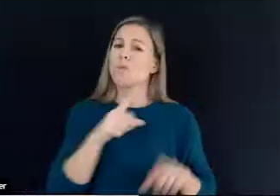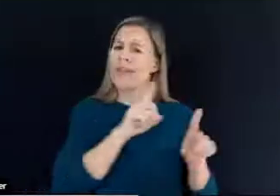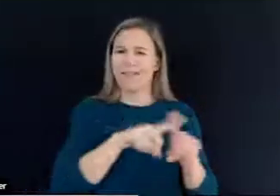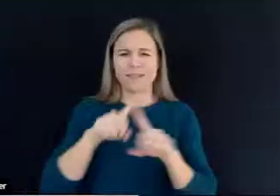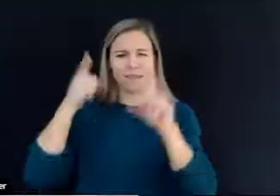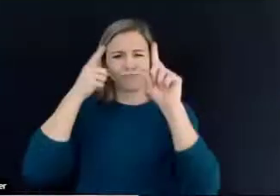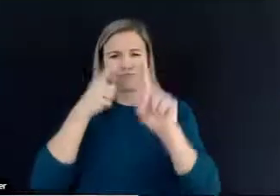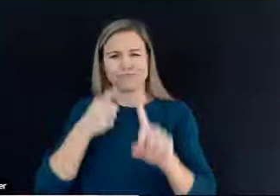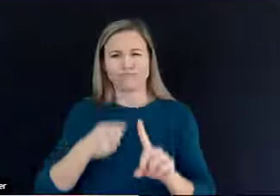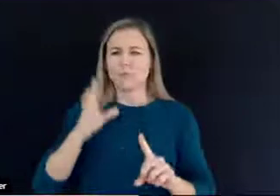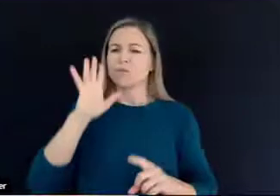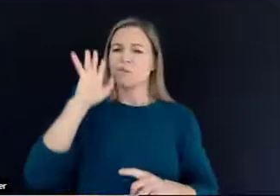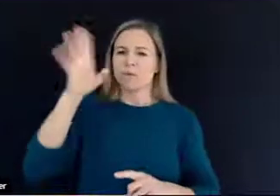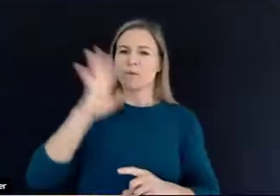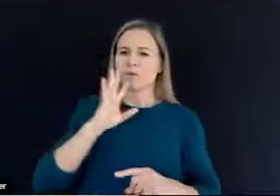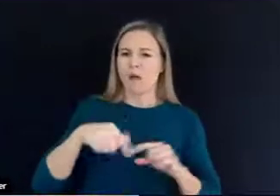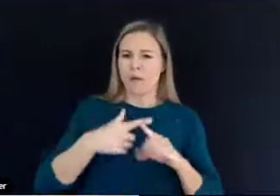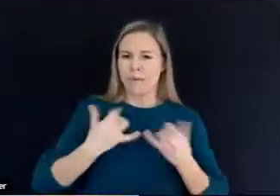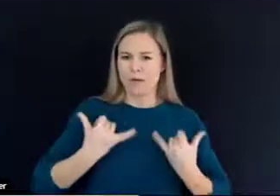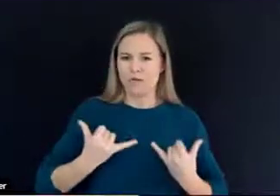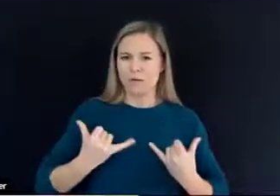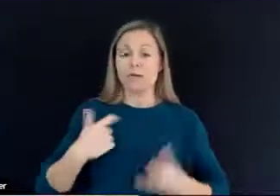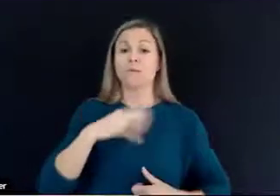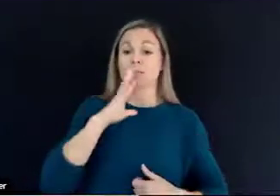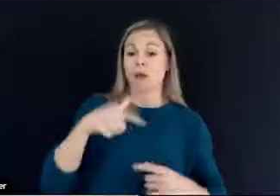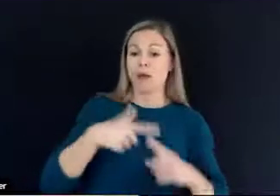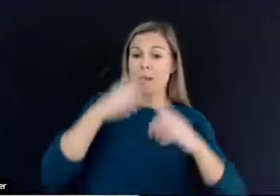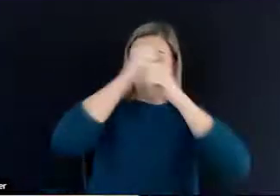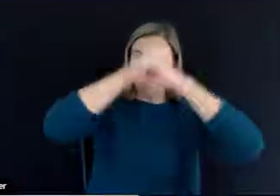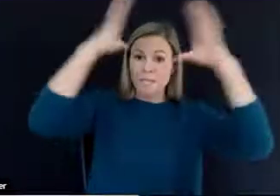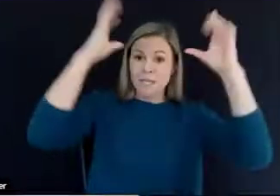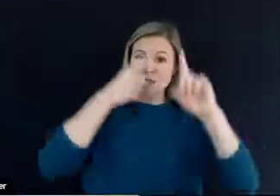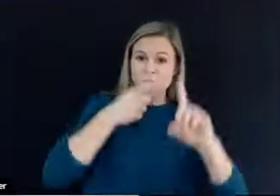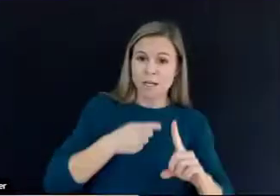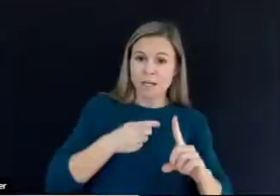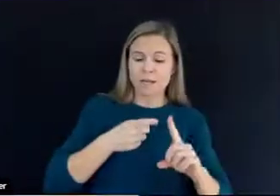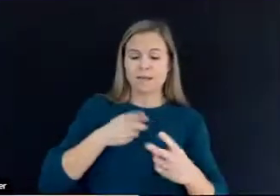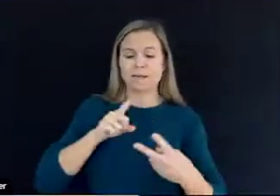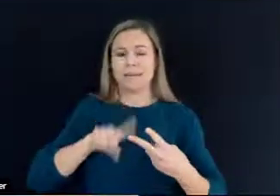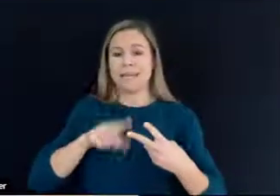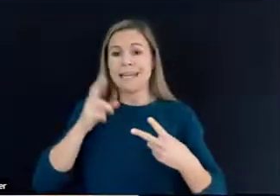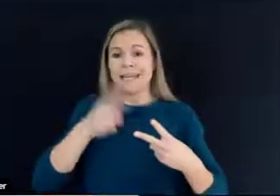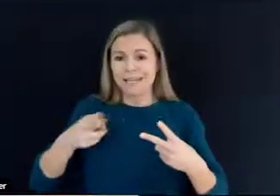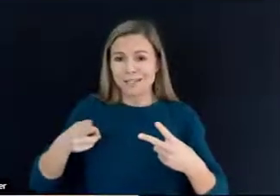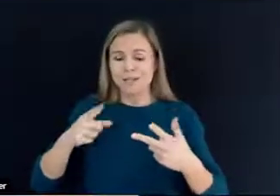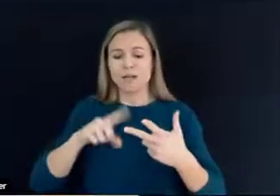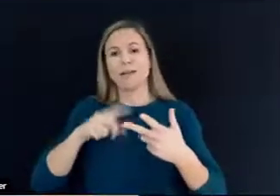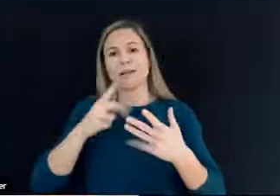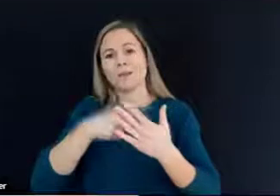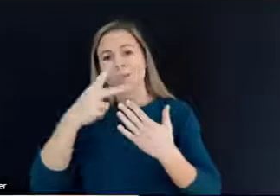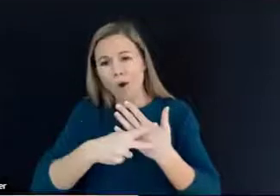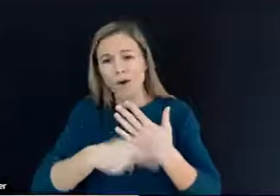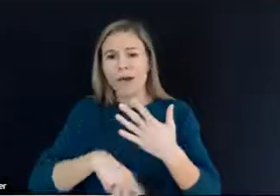We're gonna share about our mission, history, programs, a little bit about our committees and events,